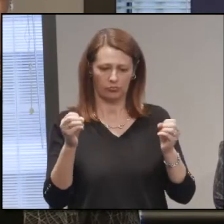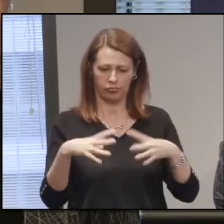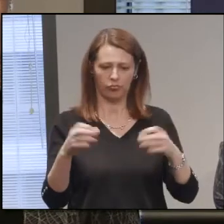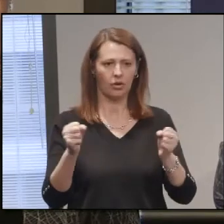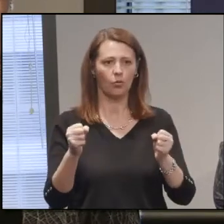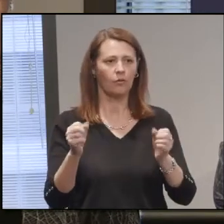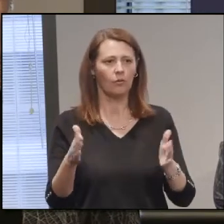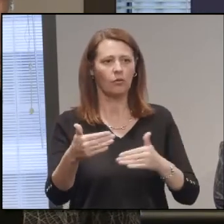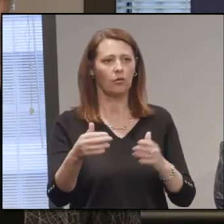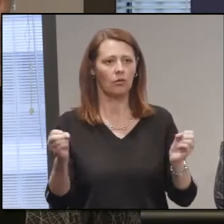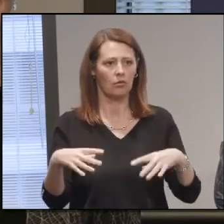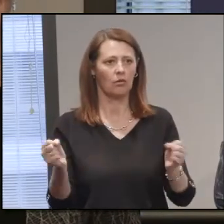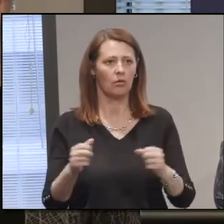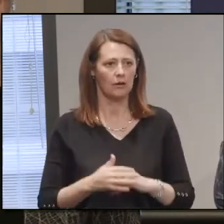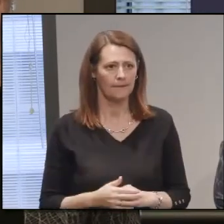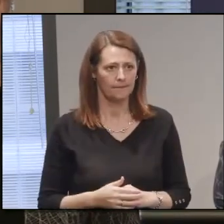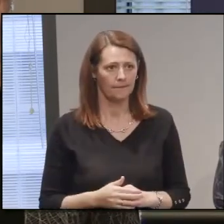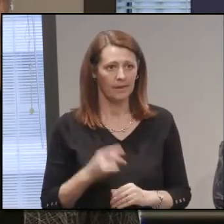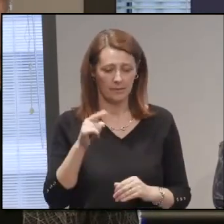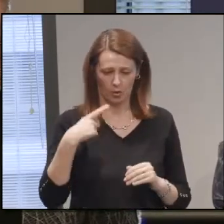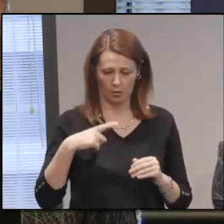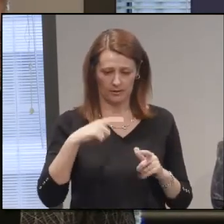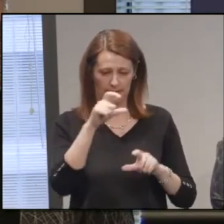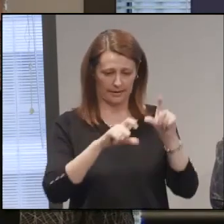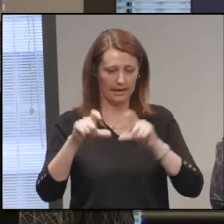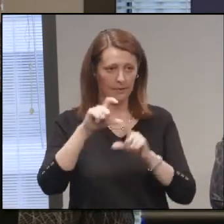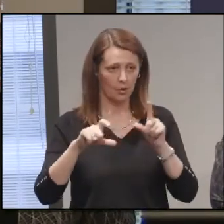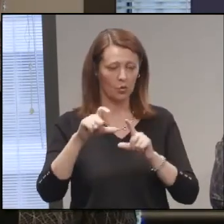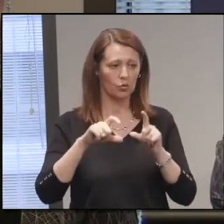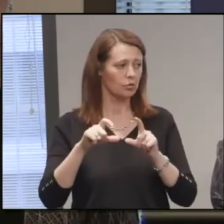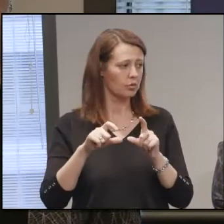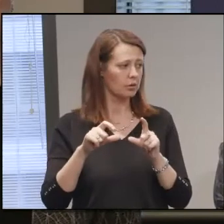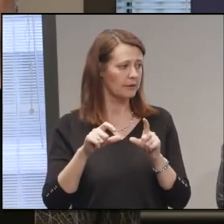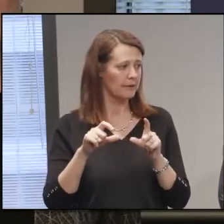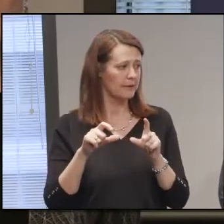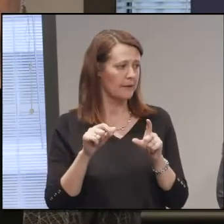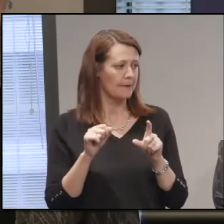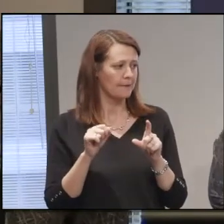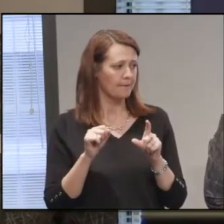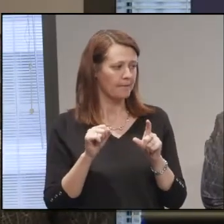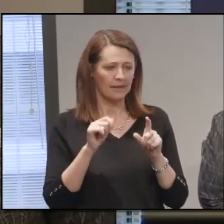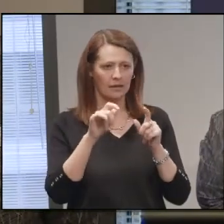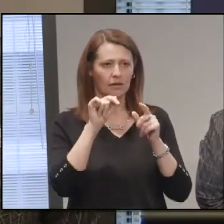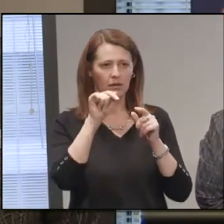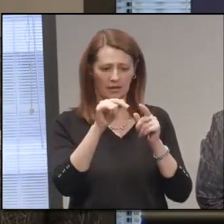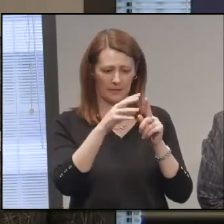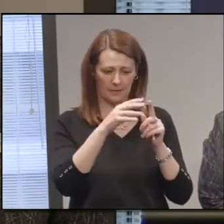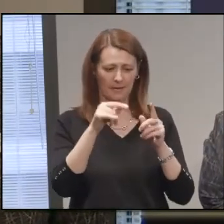it increases the chemical leeching, the bisphenols and the phthalates into the food.